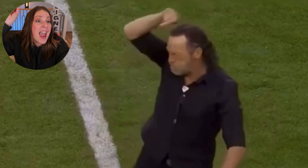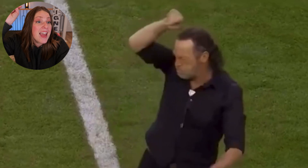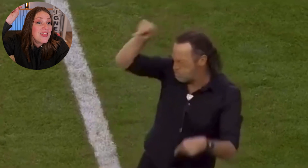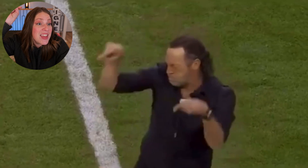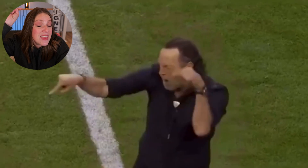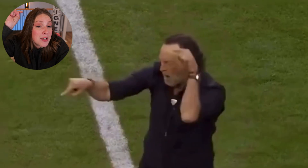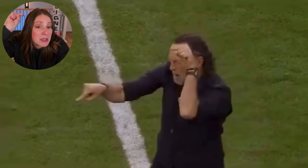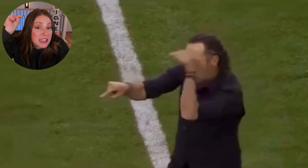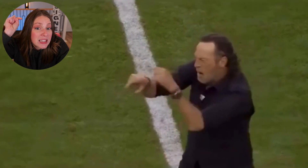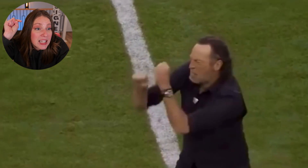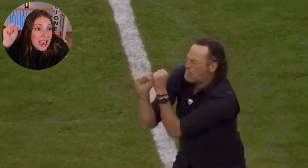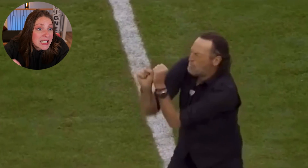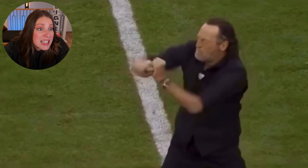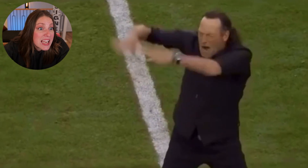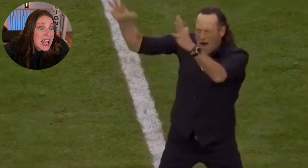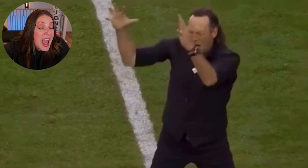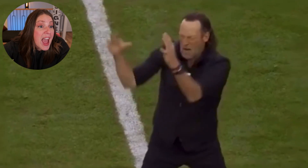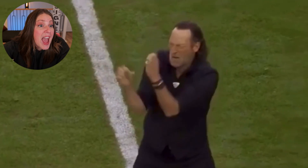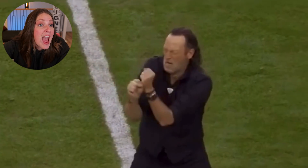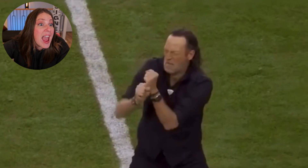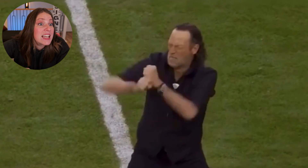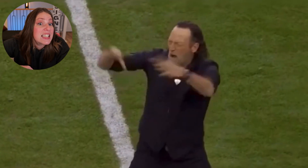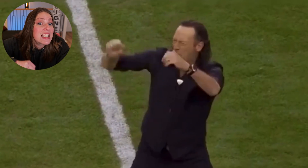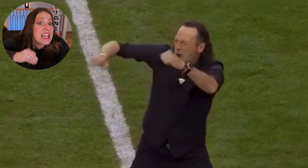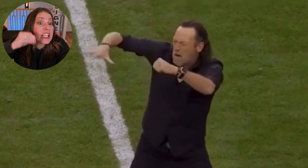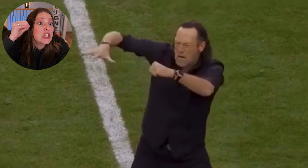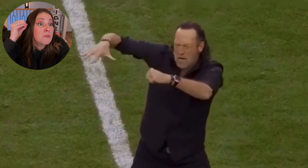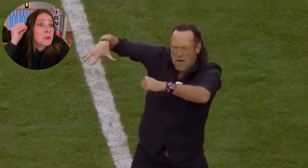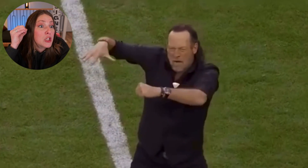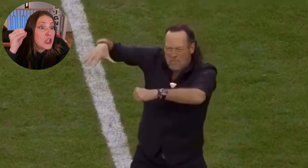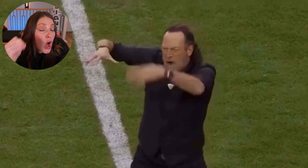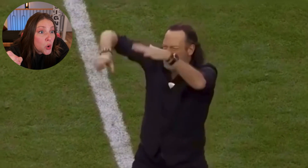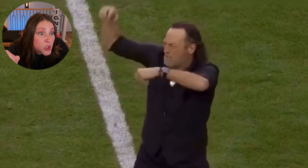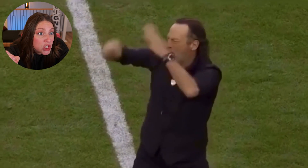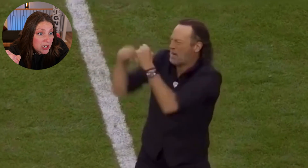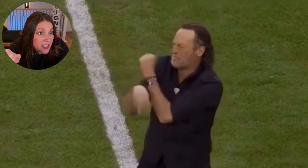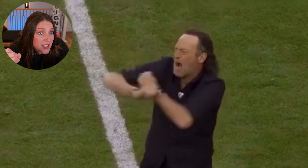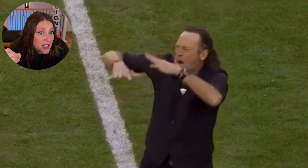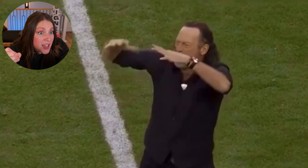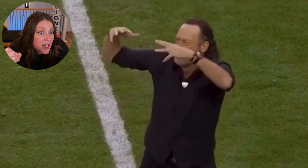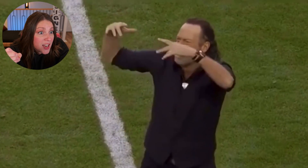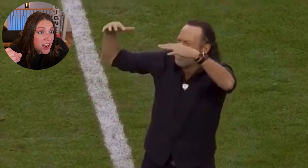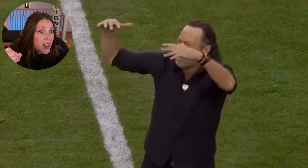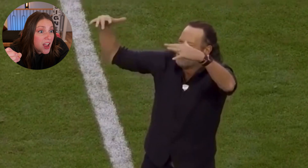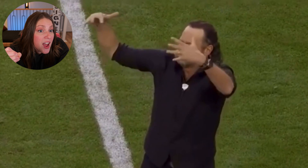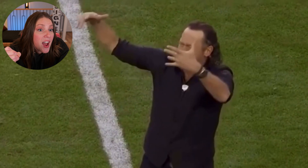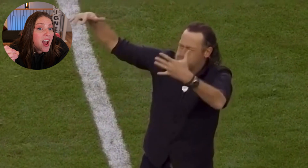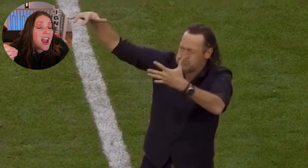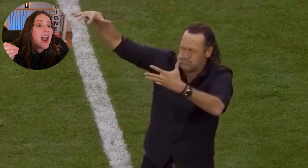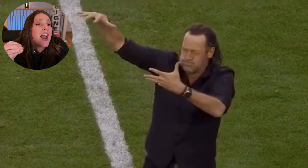and then them landing and explosions.